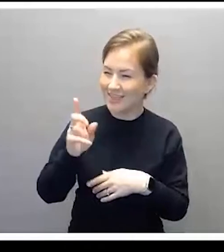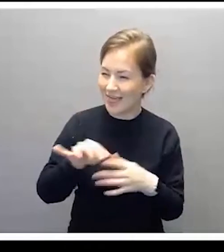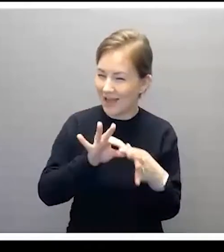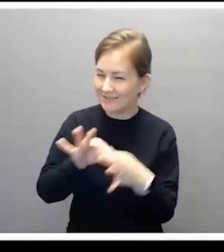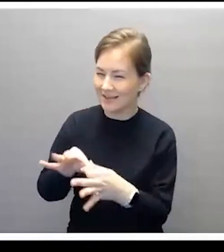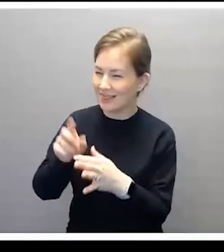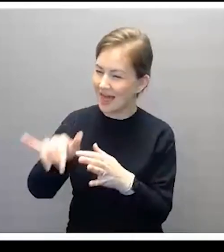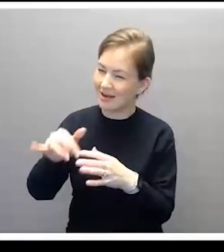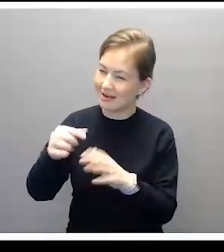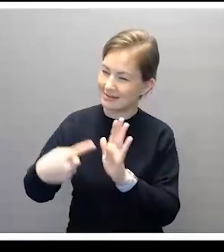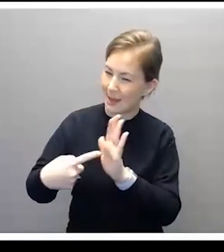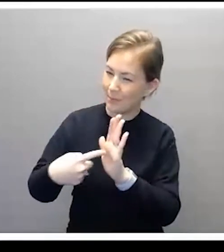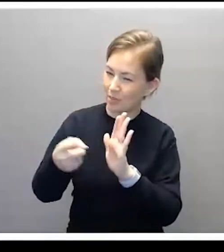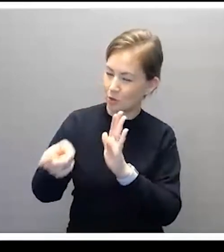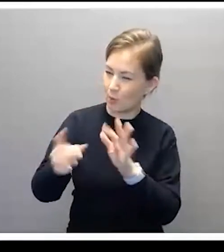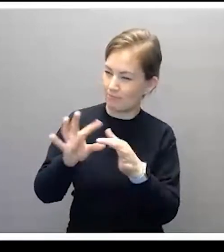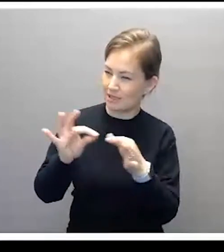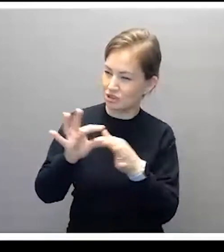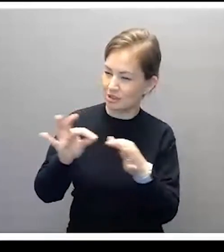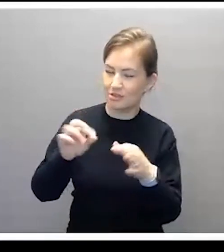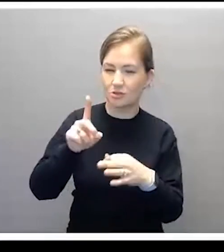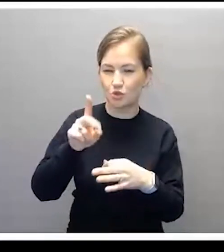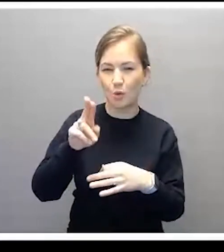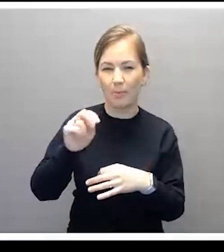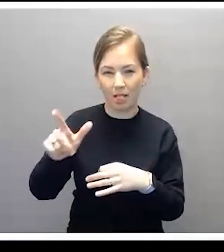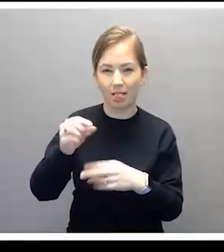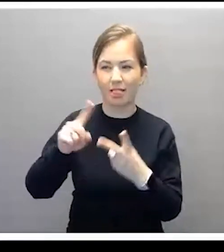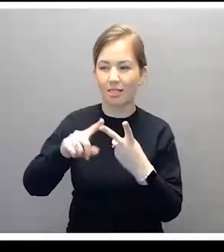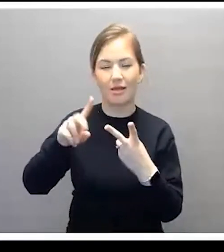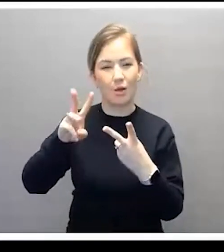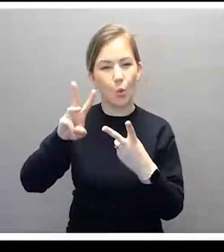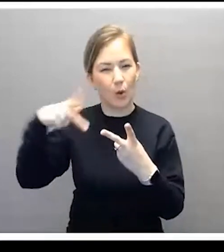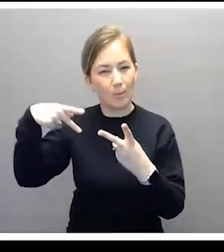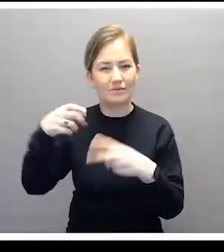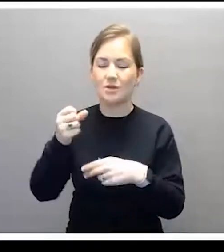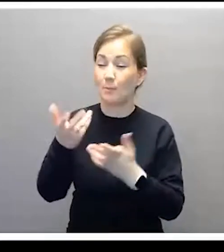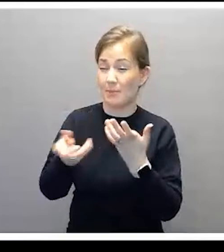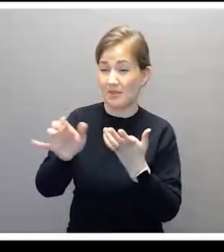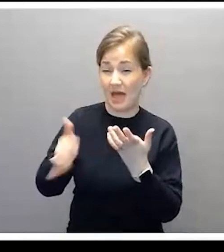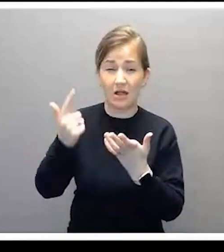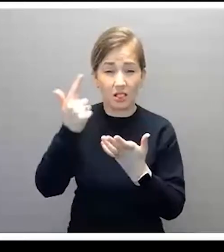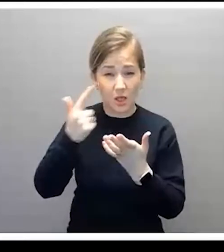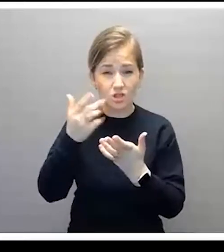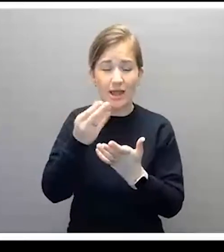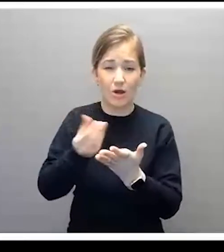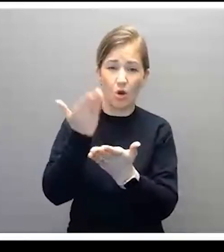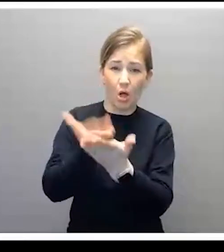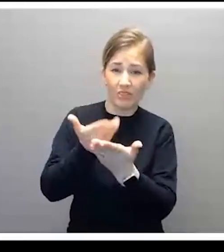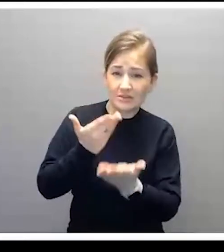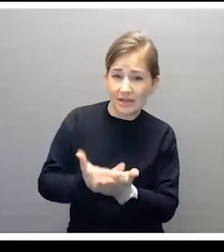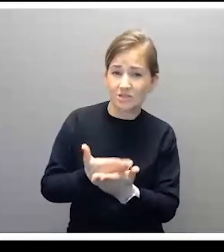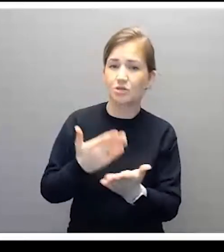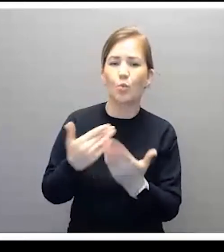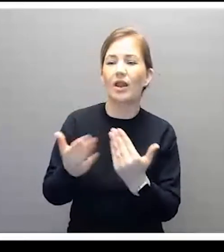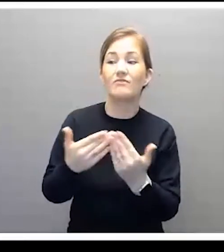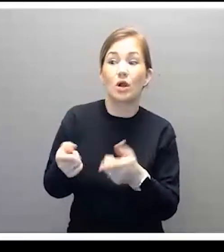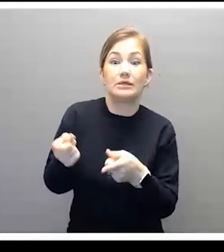to the example you were giving around Drupal or WordPress. So maybe the logic and the authentication or whatever